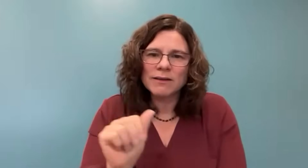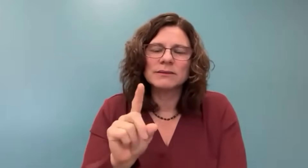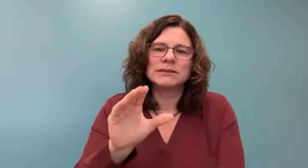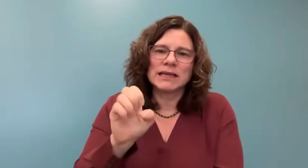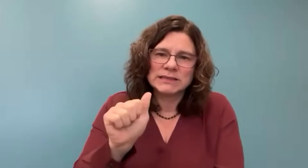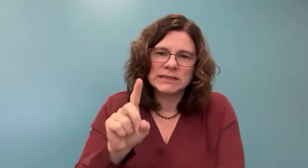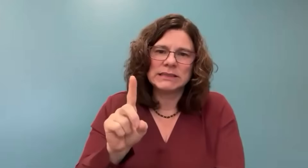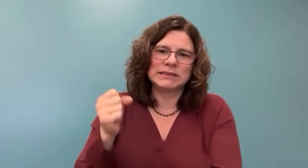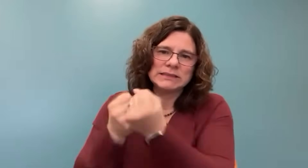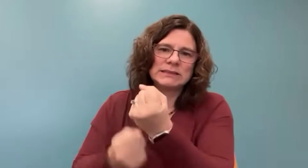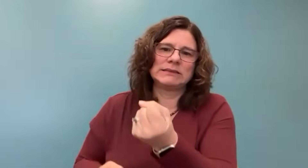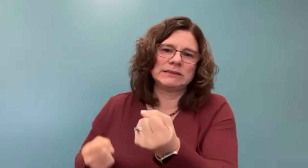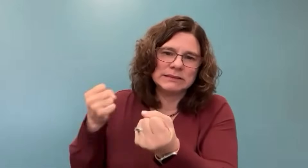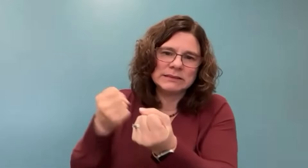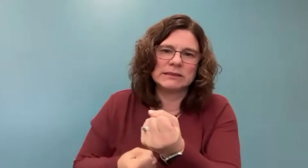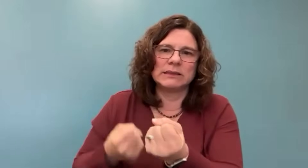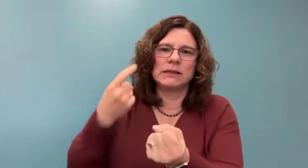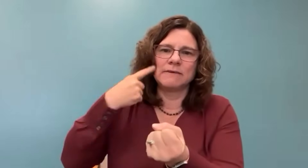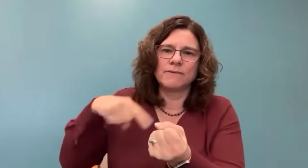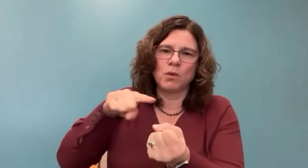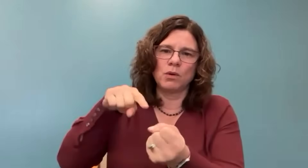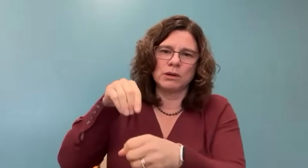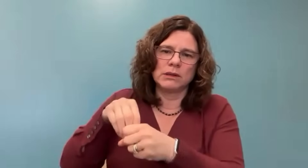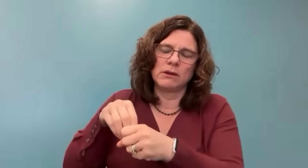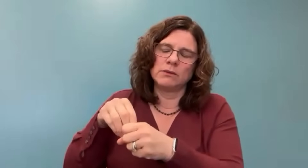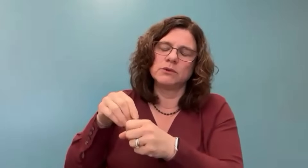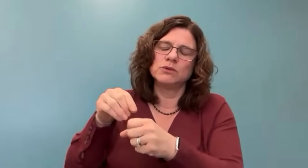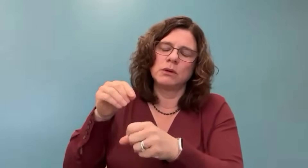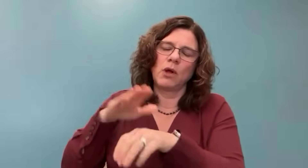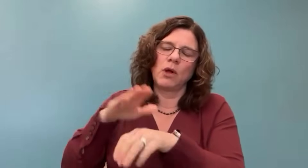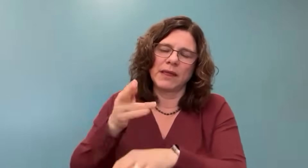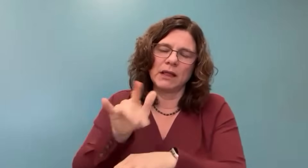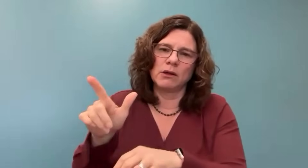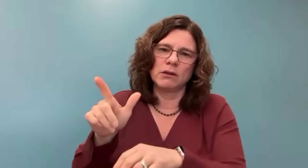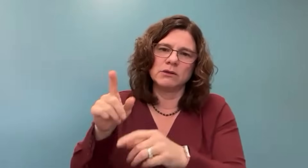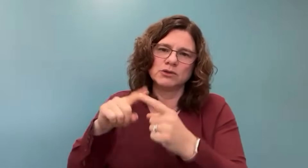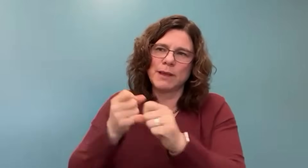such as the NAD and CEASD continue to advocate on Capitol Hill